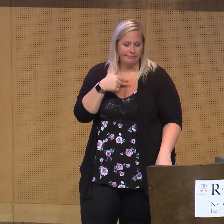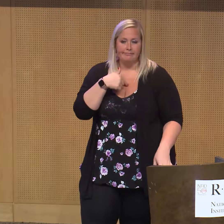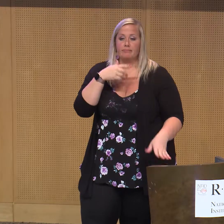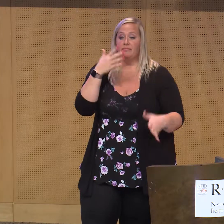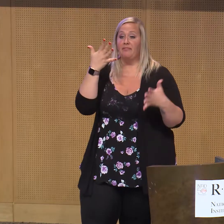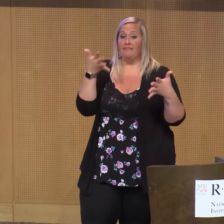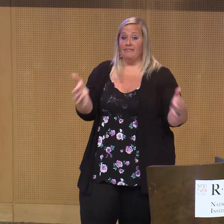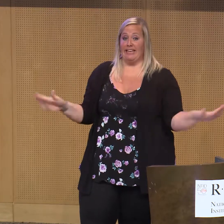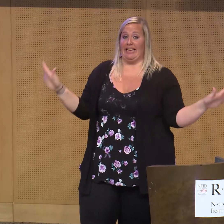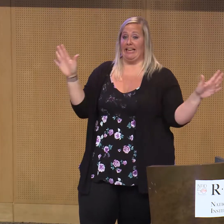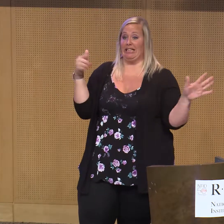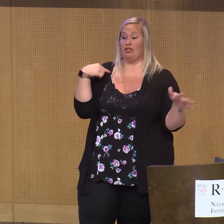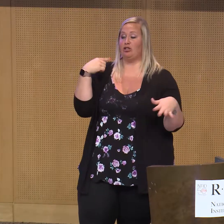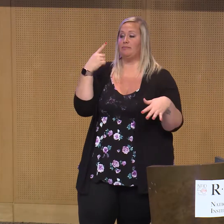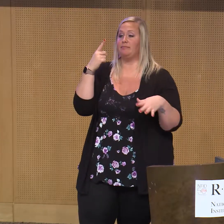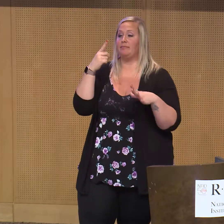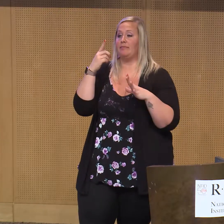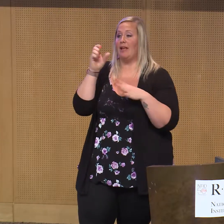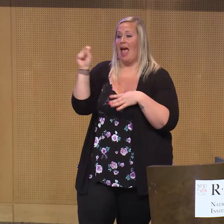that I made of them to communicate this way.